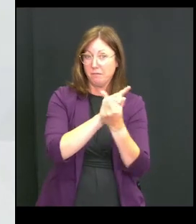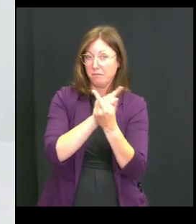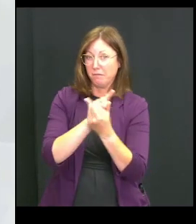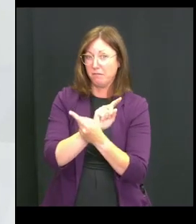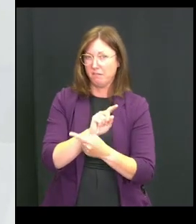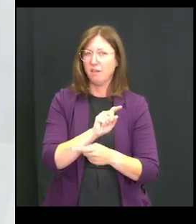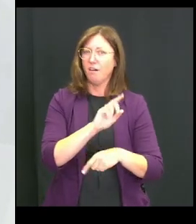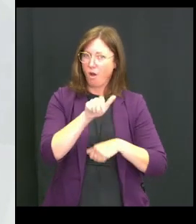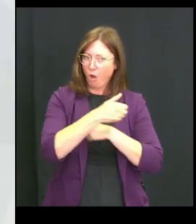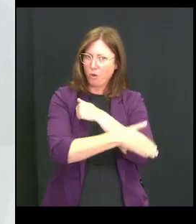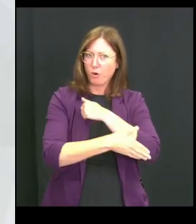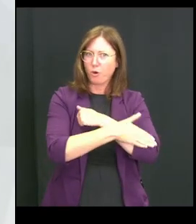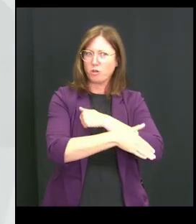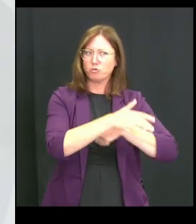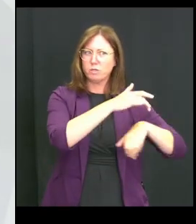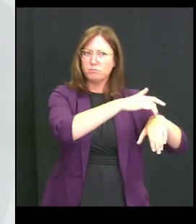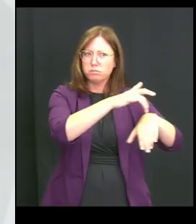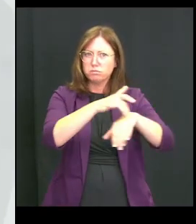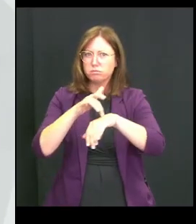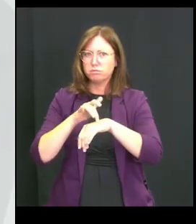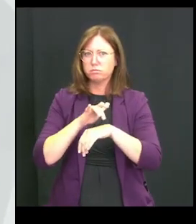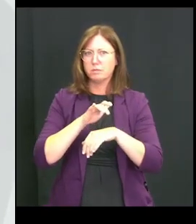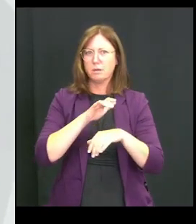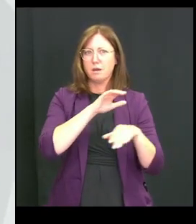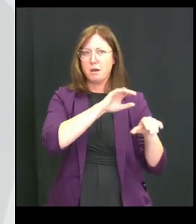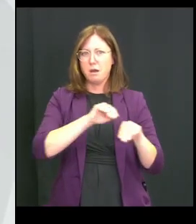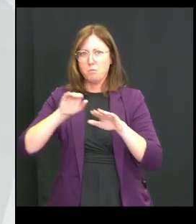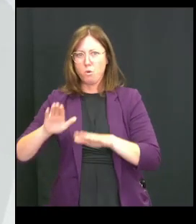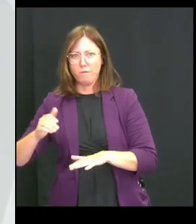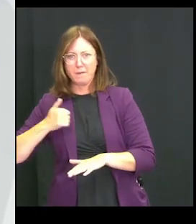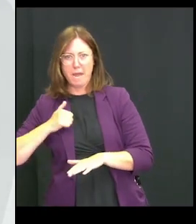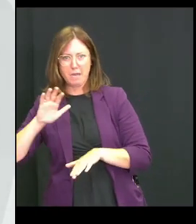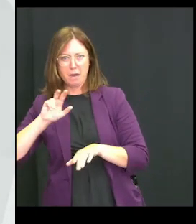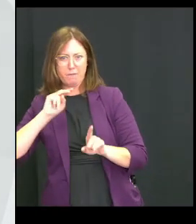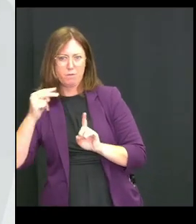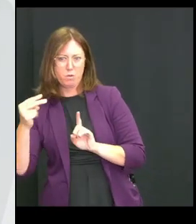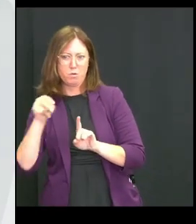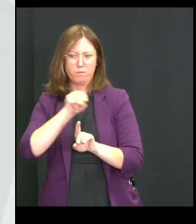that are potentially vastly different than ours. So, certainly something for all of us to think about